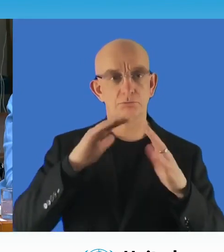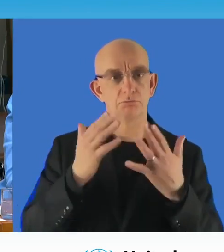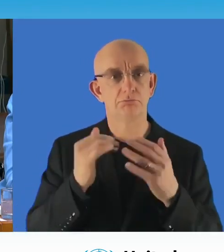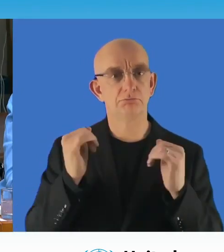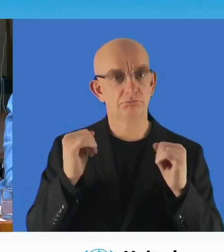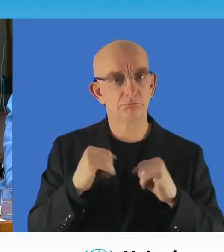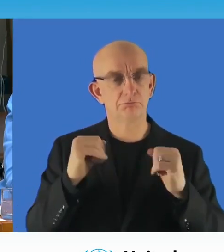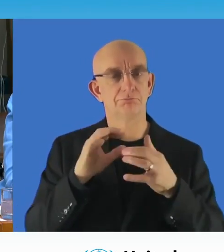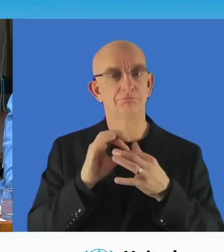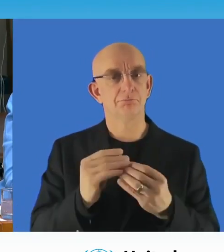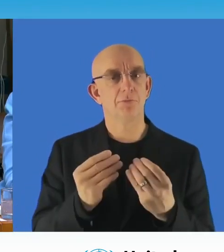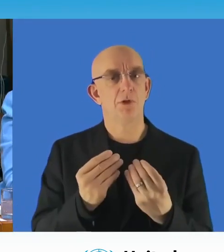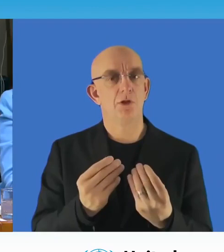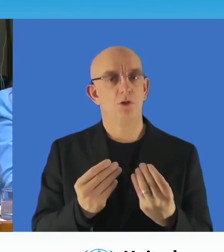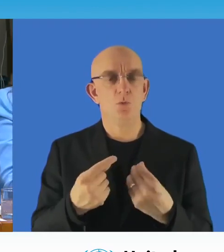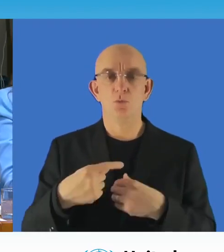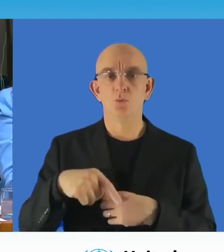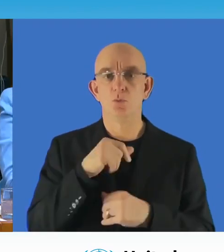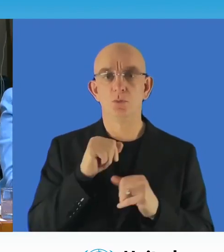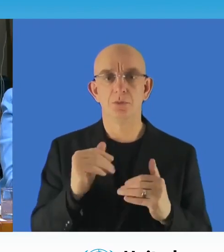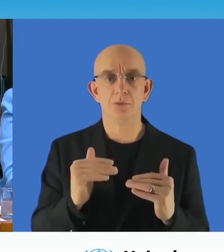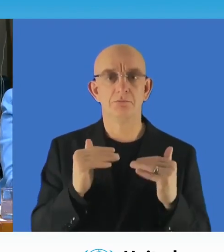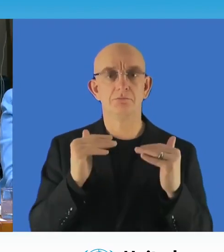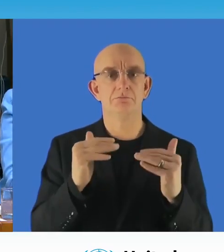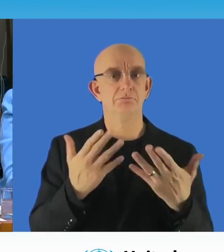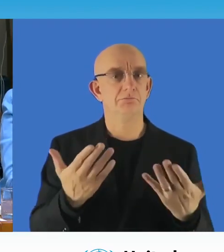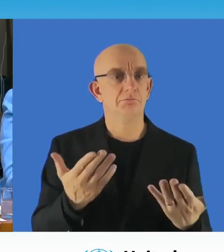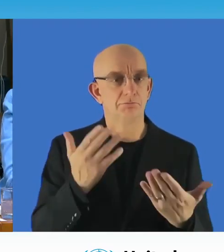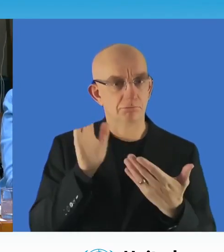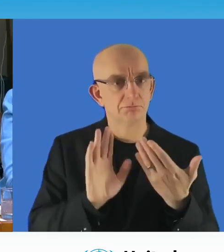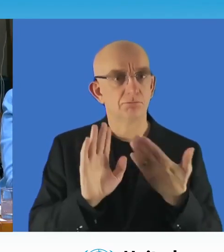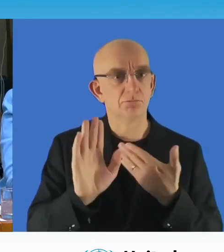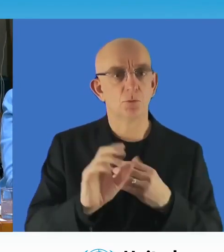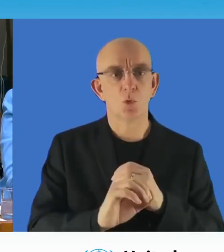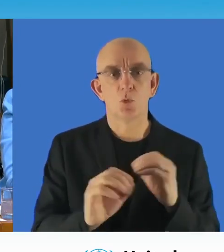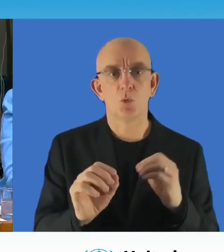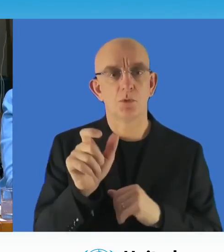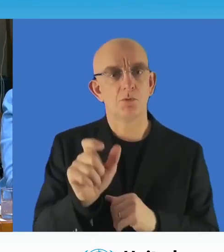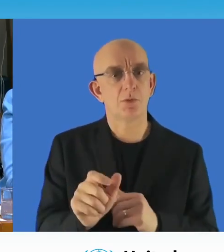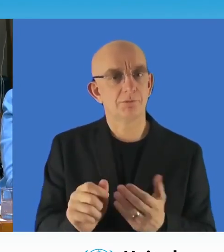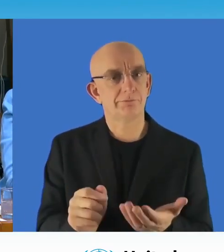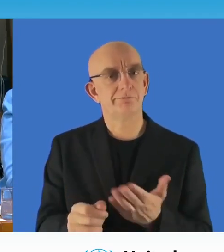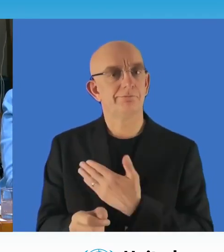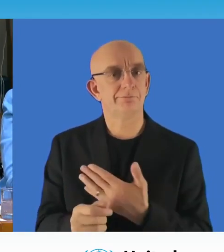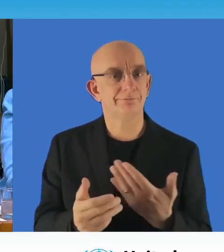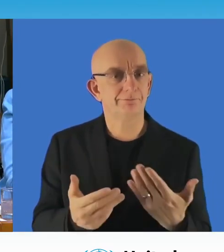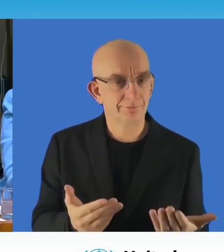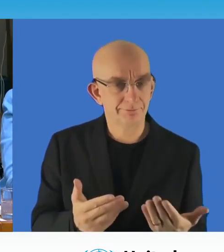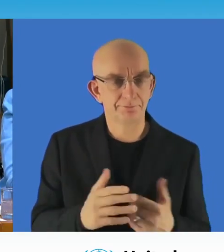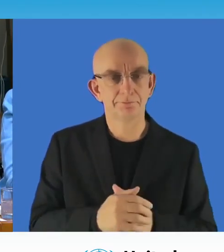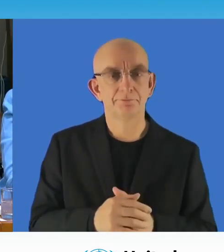and by persons with disabilities with the crpd and the 2030 agenda as our mutually reinforced